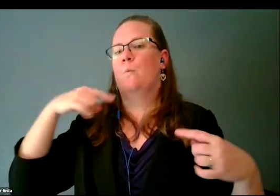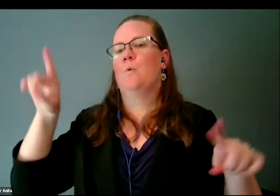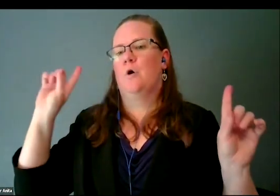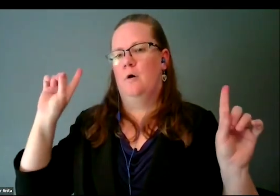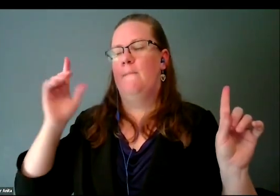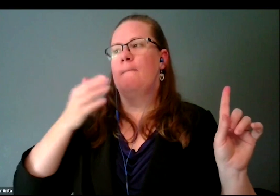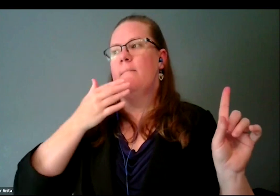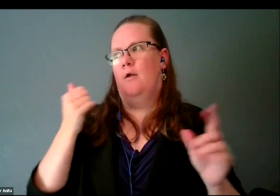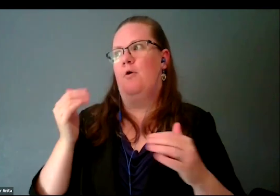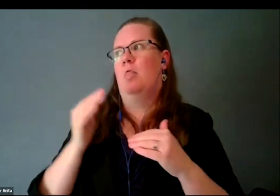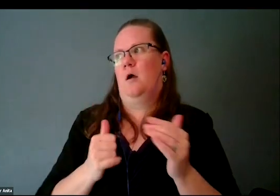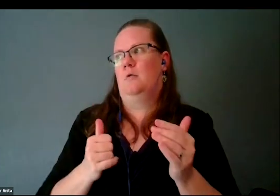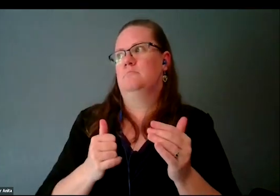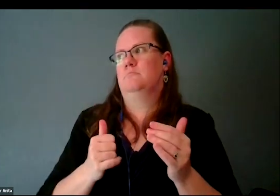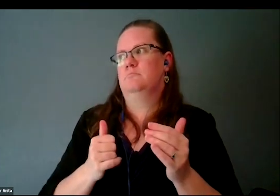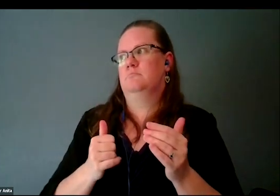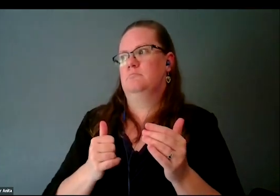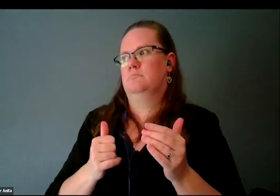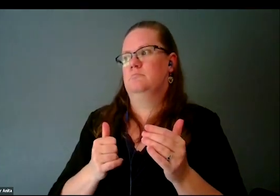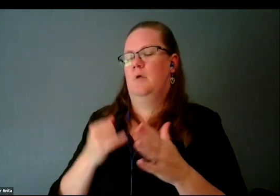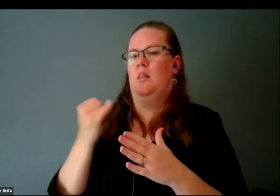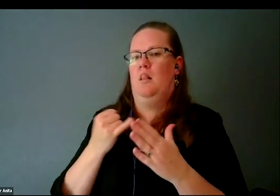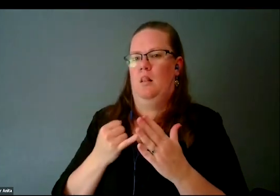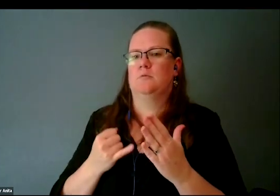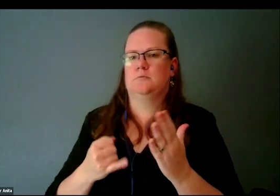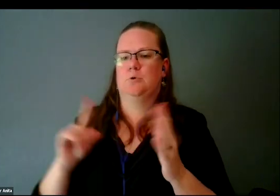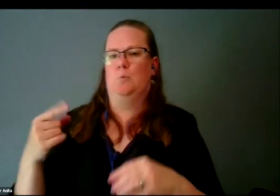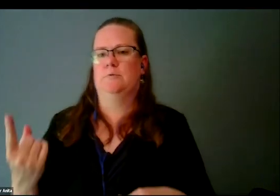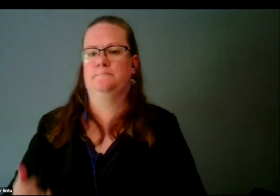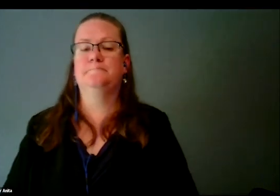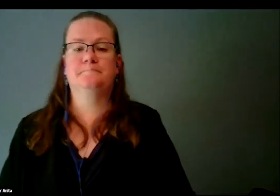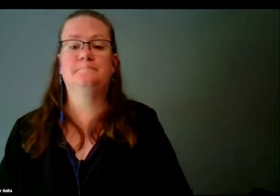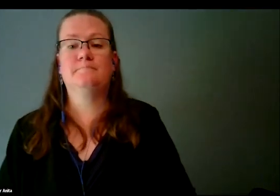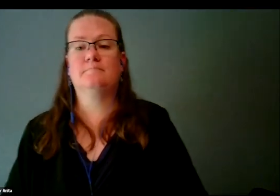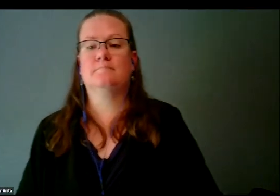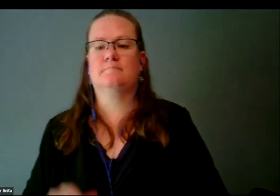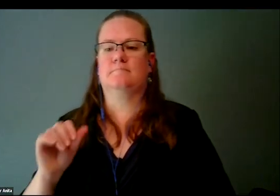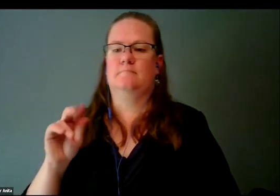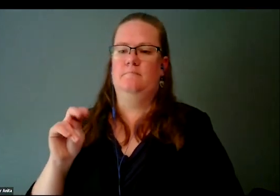than raised line drawings and conveying that information. To that point, I see here that Tom